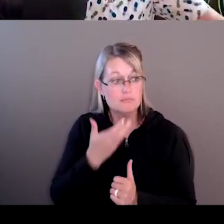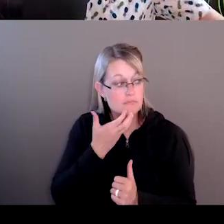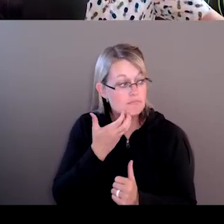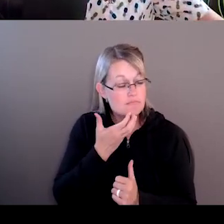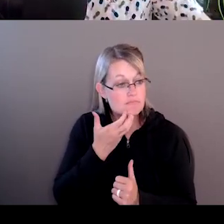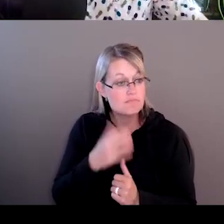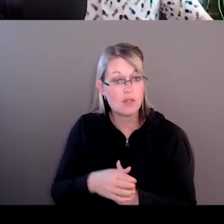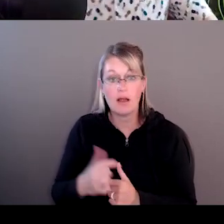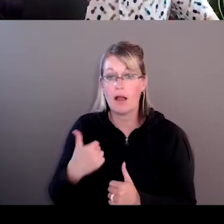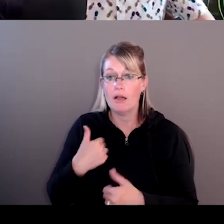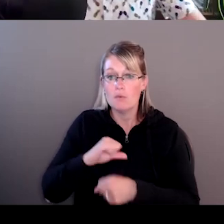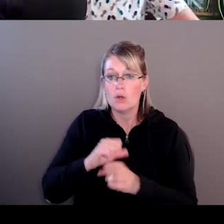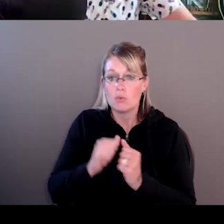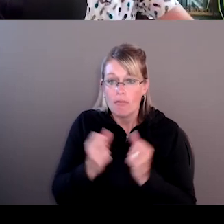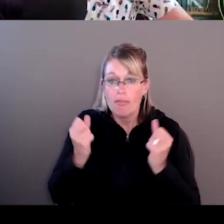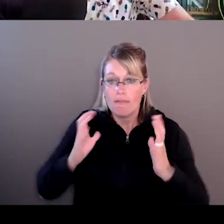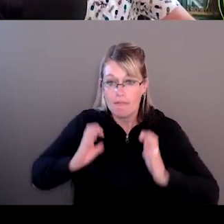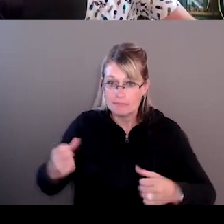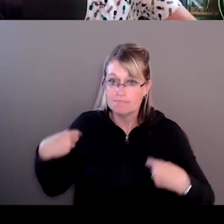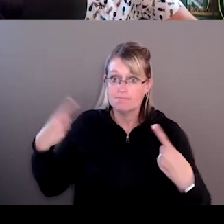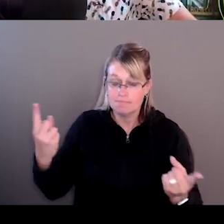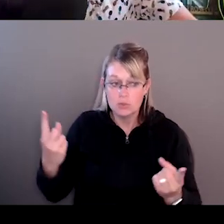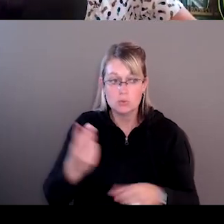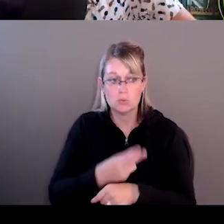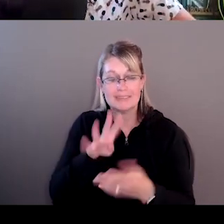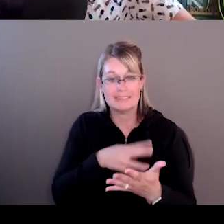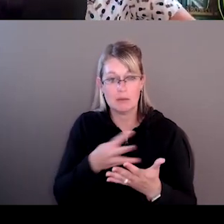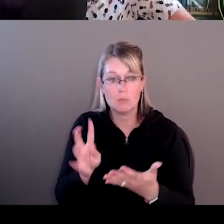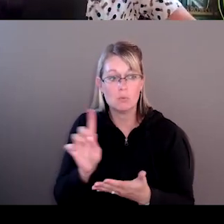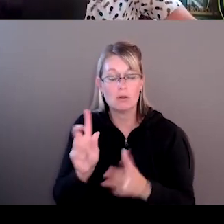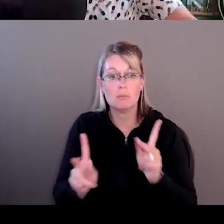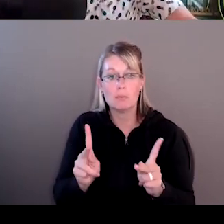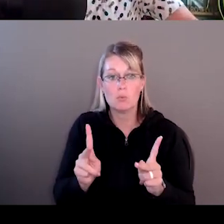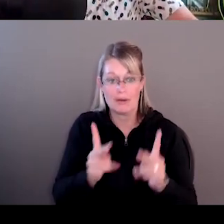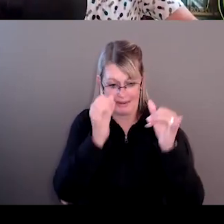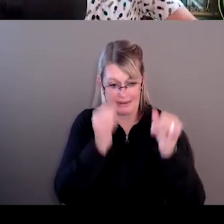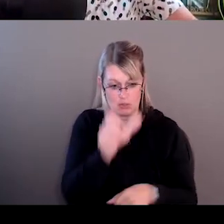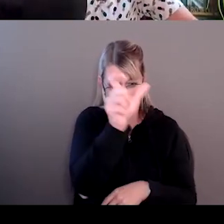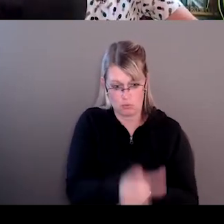I have worked with a lot of clients over the years who use tables where individual rows hide yet more